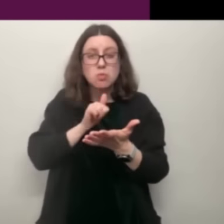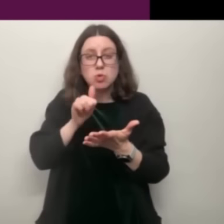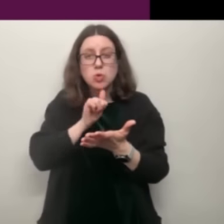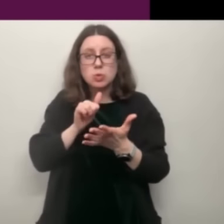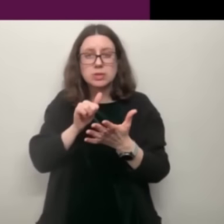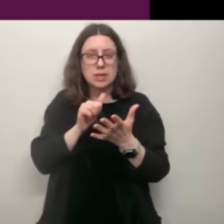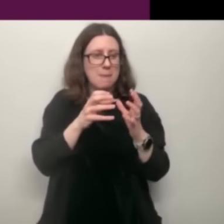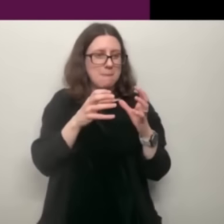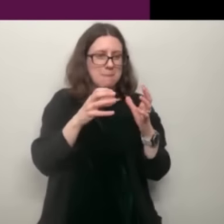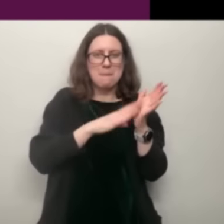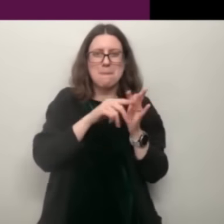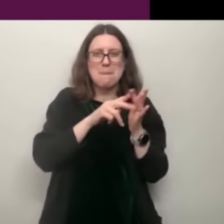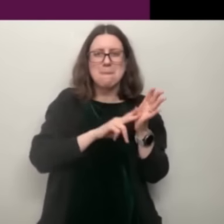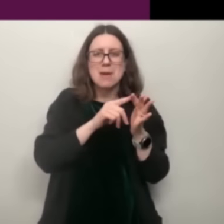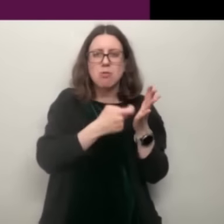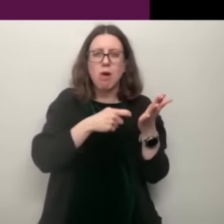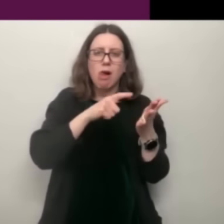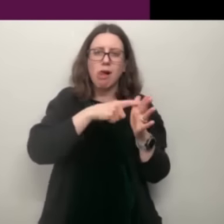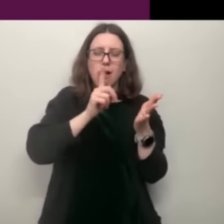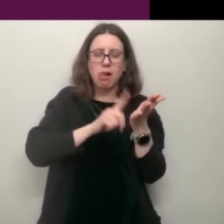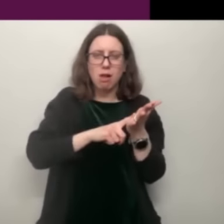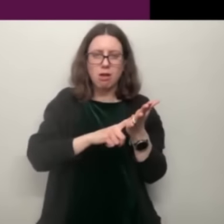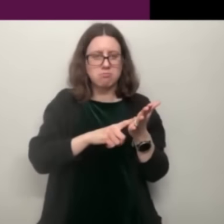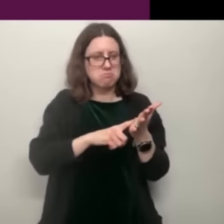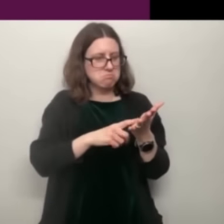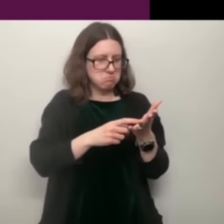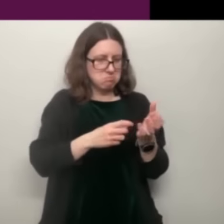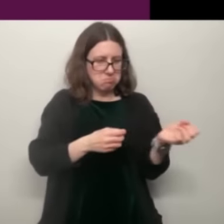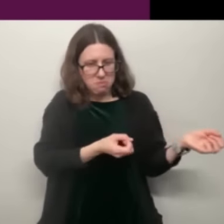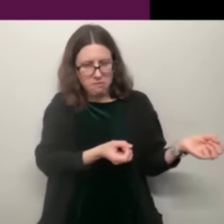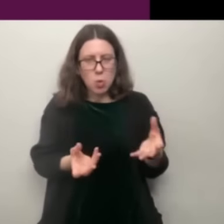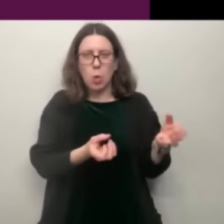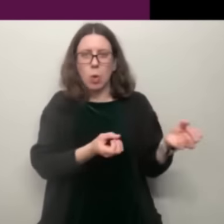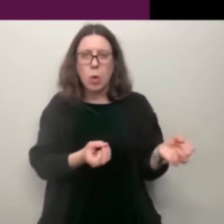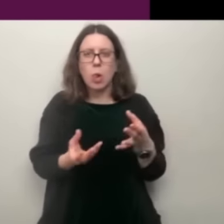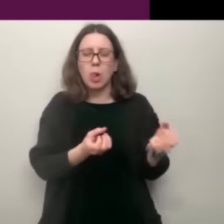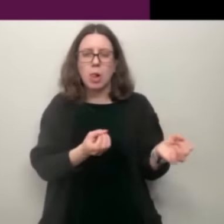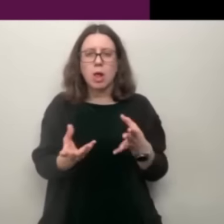of steam engines meant it was no longer essential to locate your business where the topography